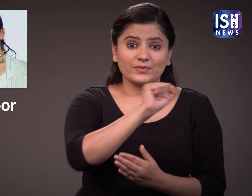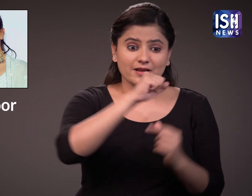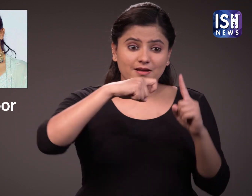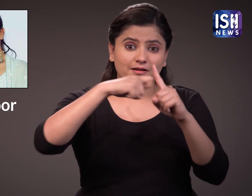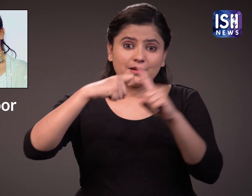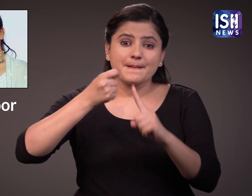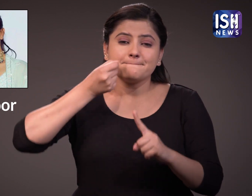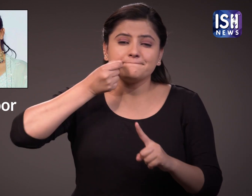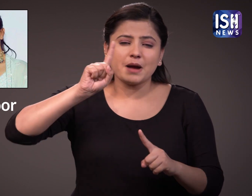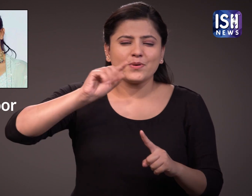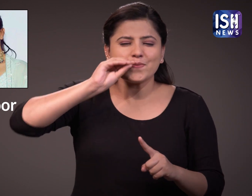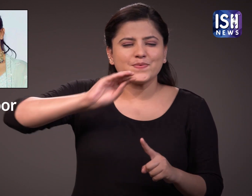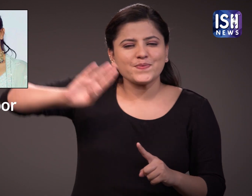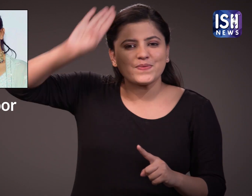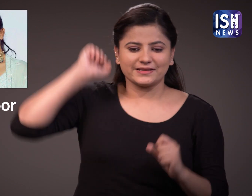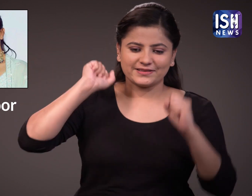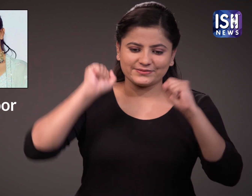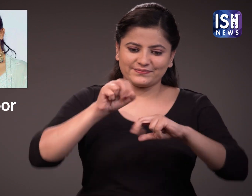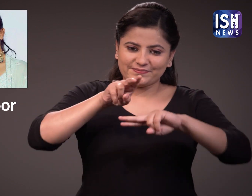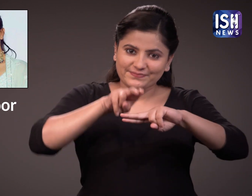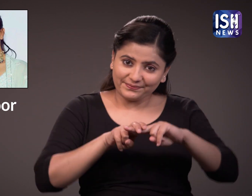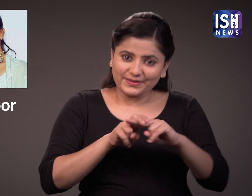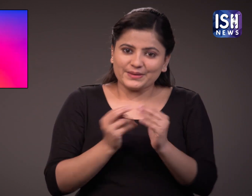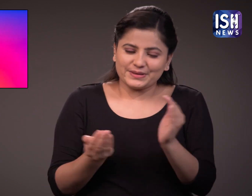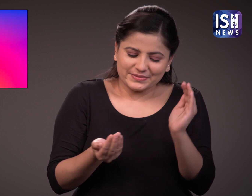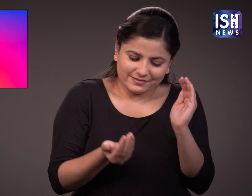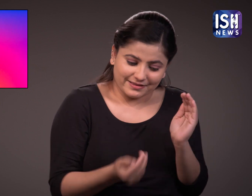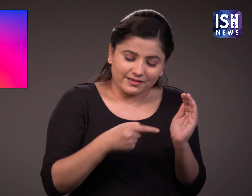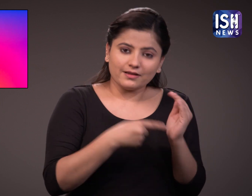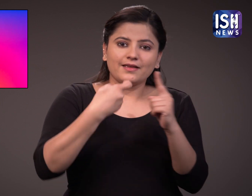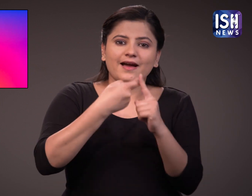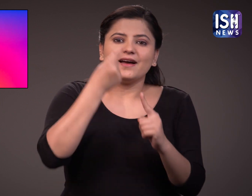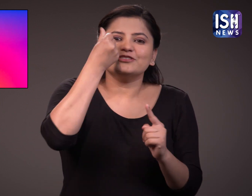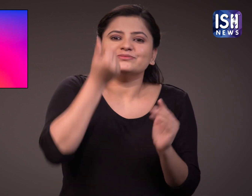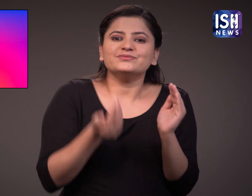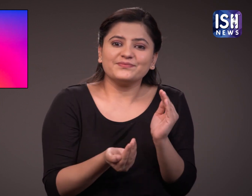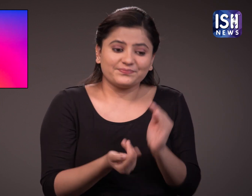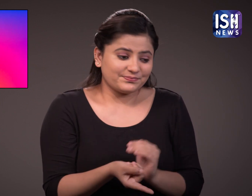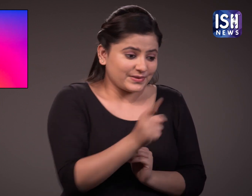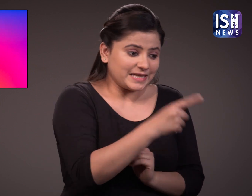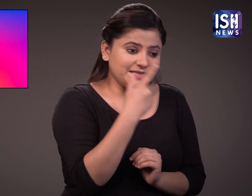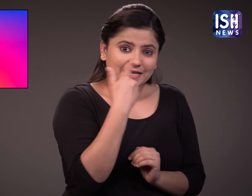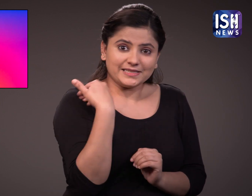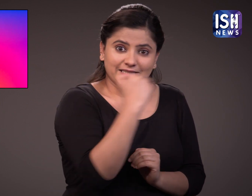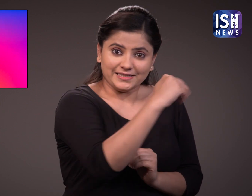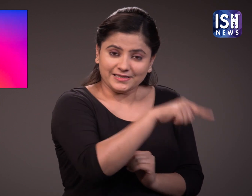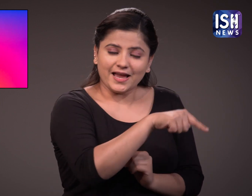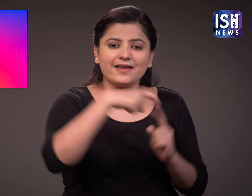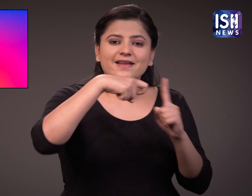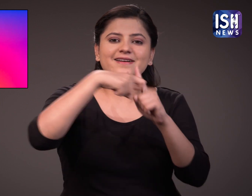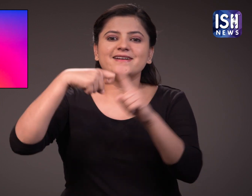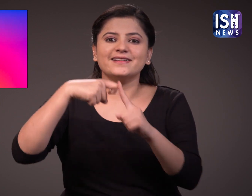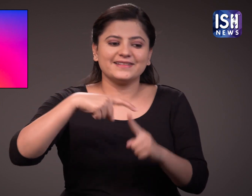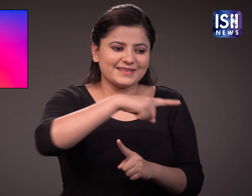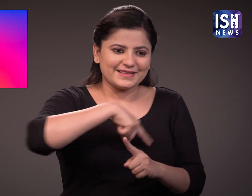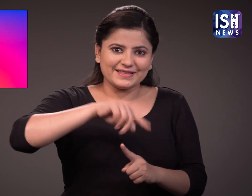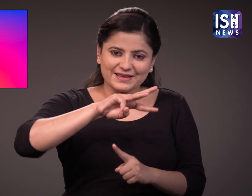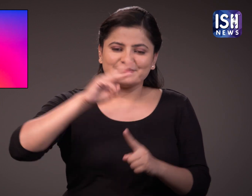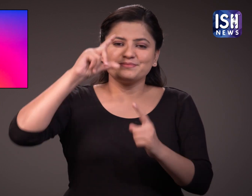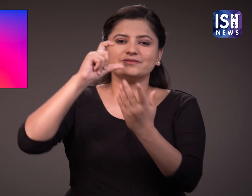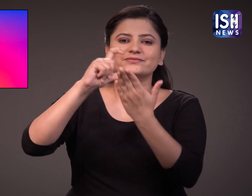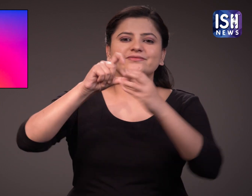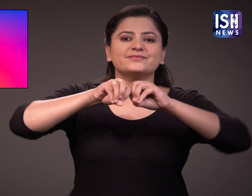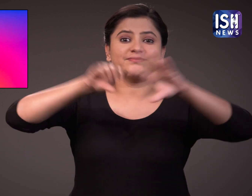It was a picture of baby kareena with her father and Karisma.